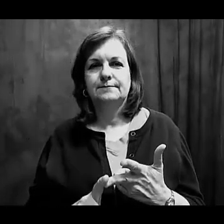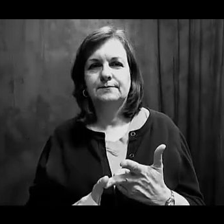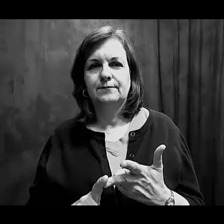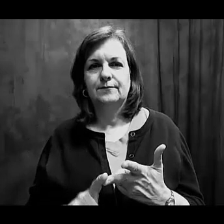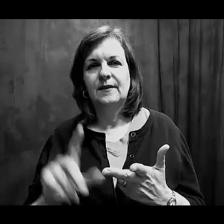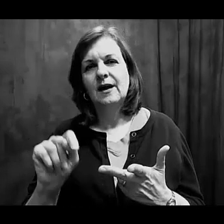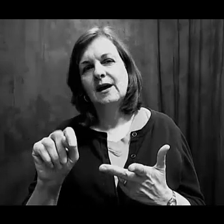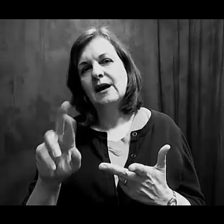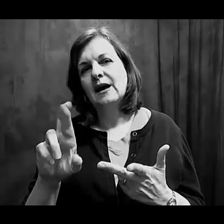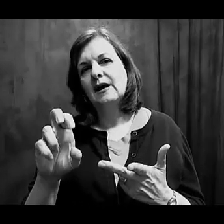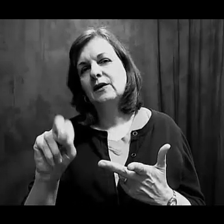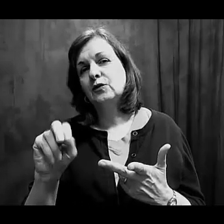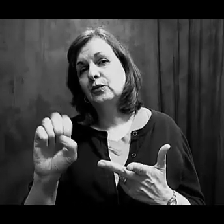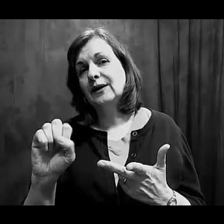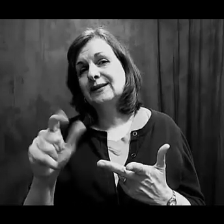translation is